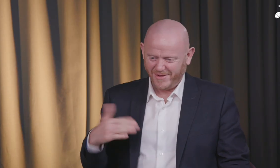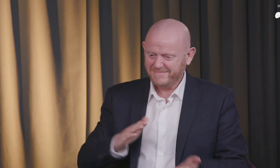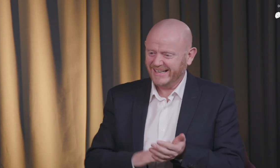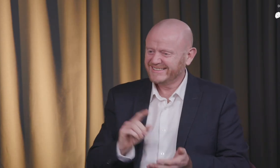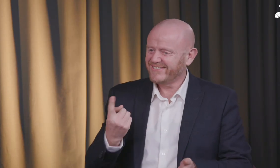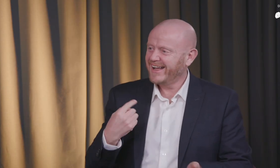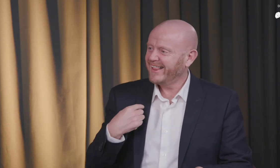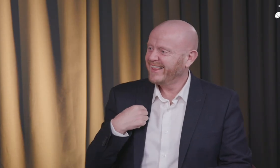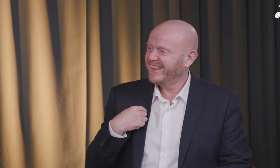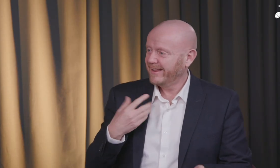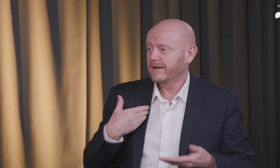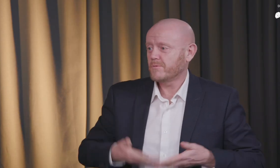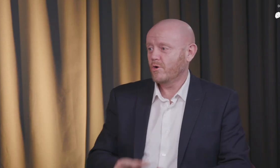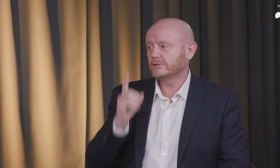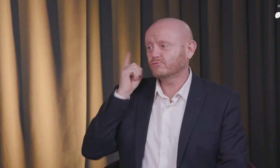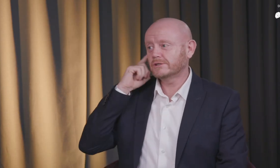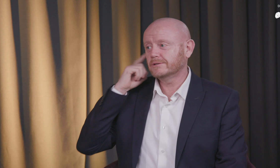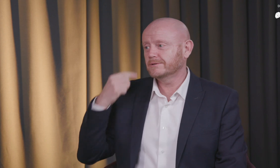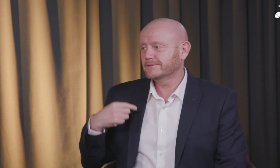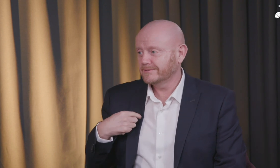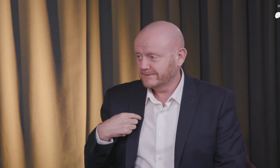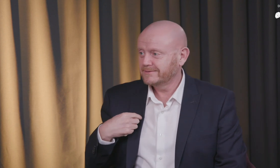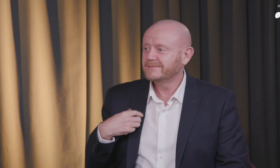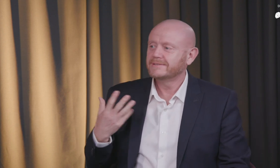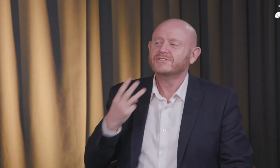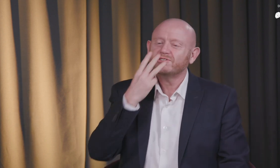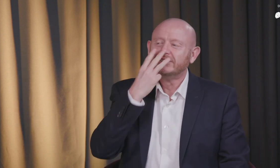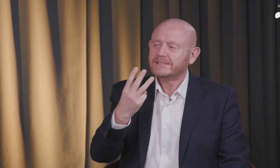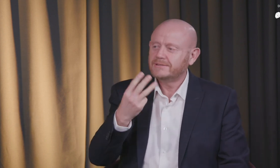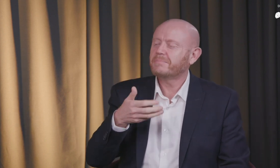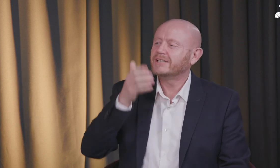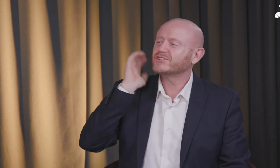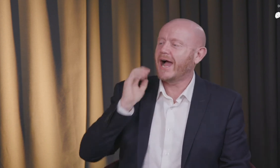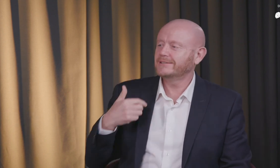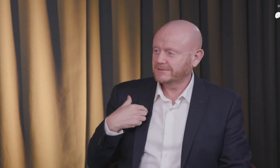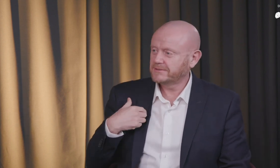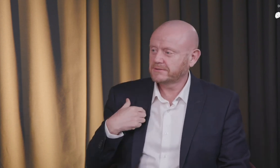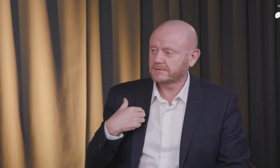I’m from Mansfield, I was born hearing and got meningitis when I was 3 years old.